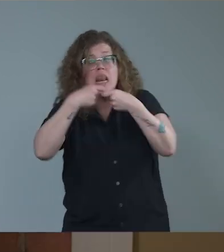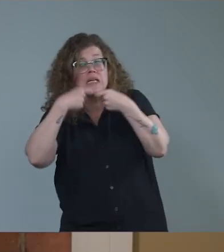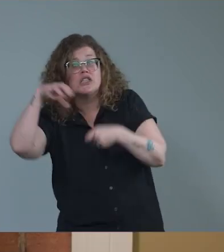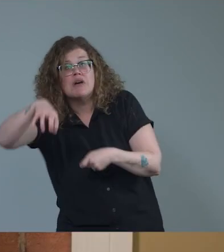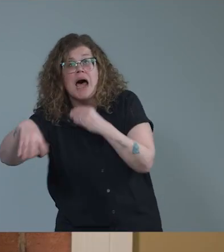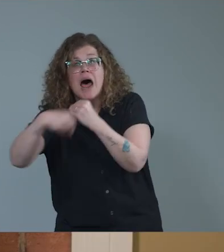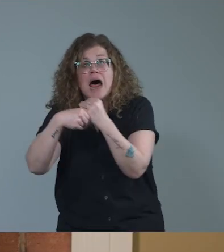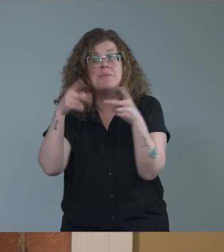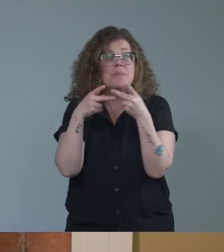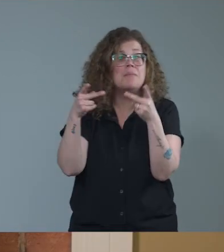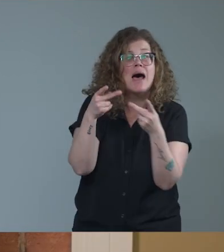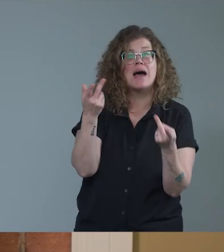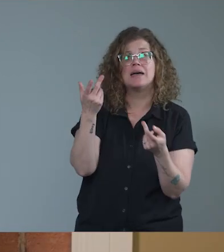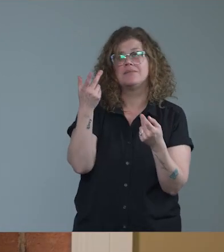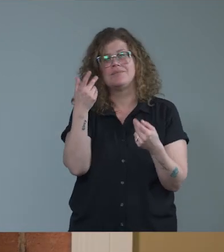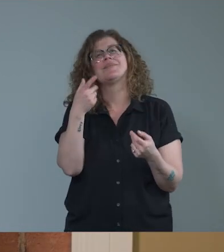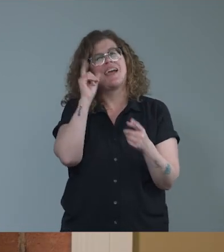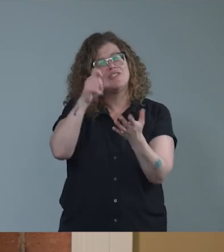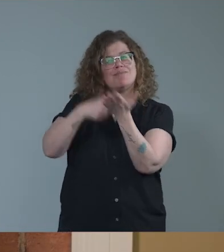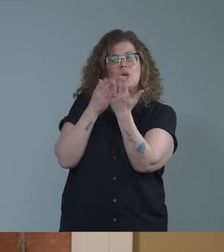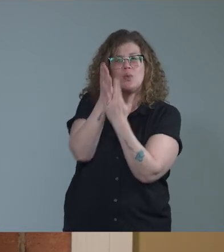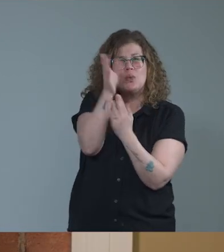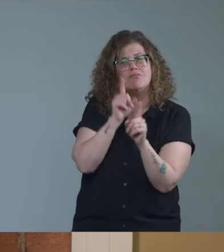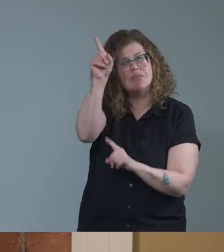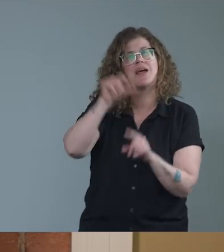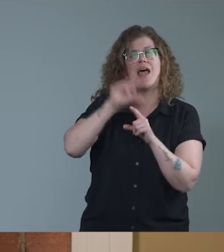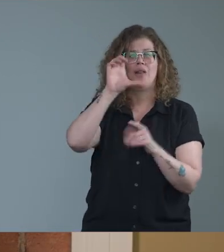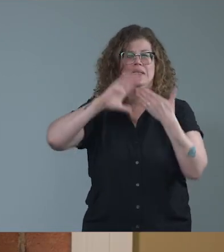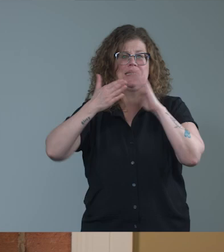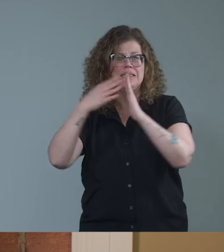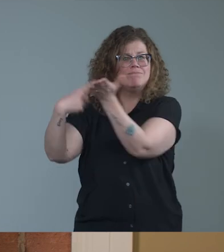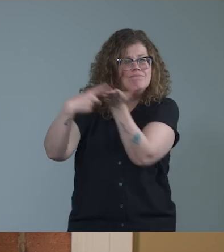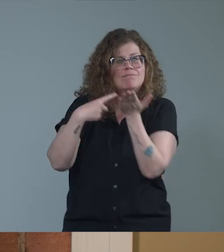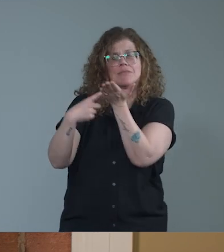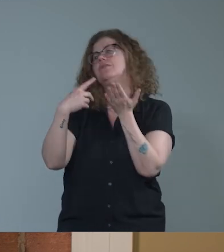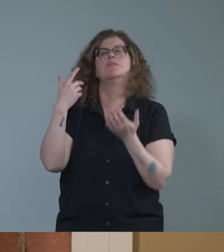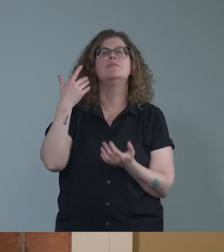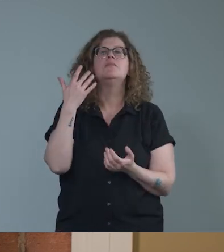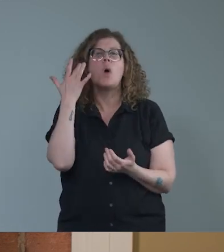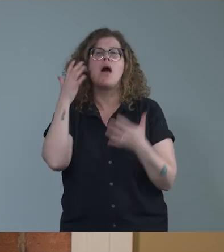A prime contractor is expensive. So it's something that usually only happens on the larger-scale projects or when there's really,